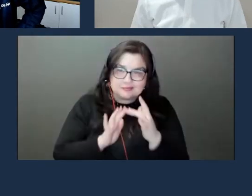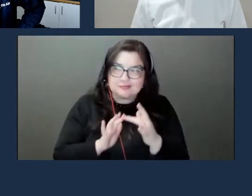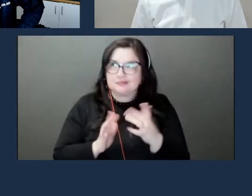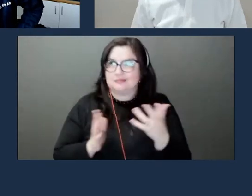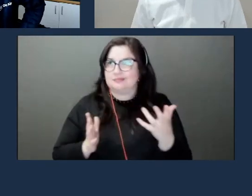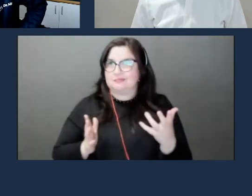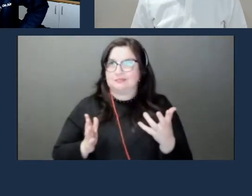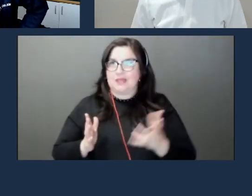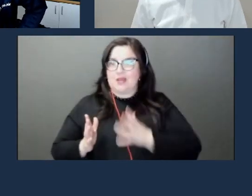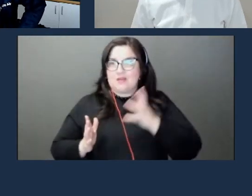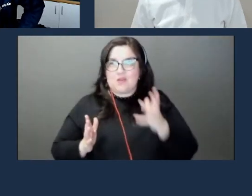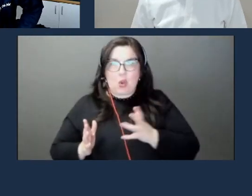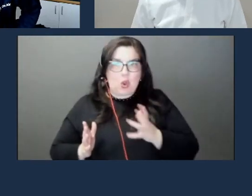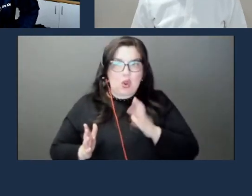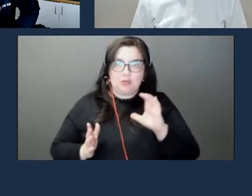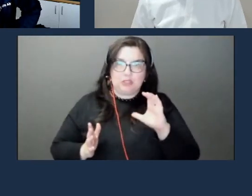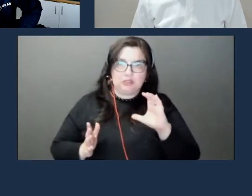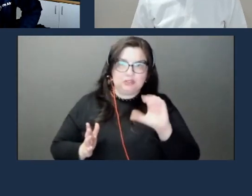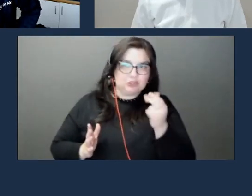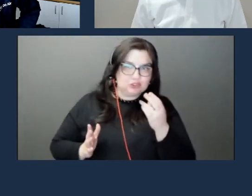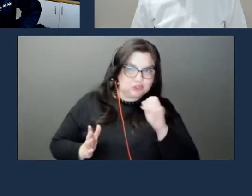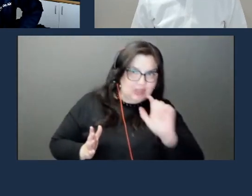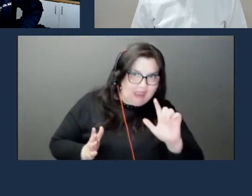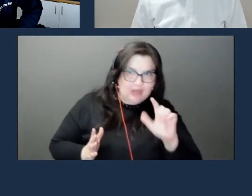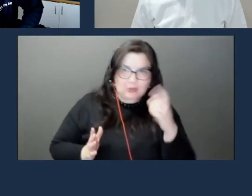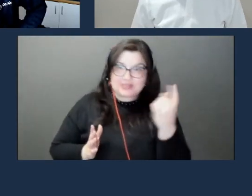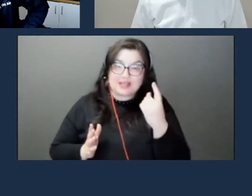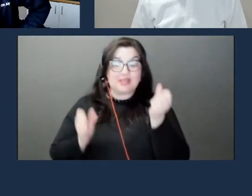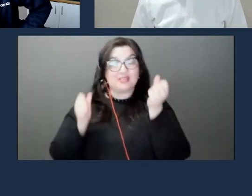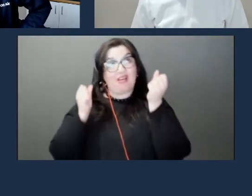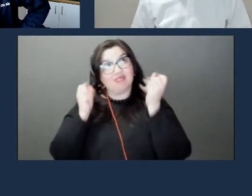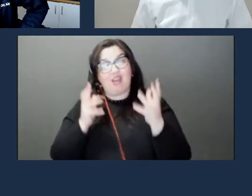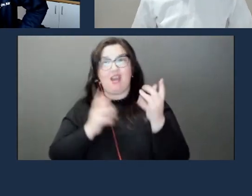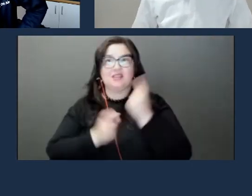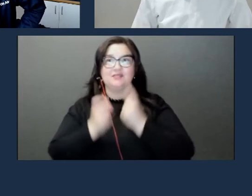or a channel or something? There a lot of questions here about